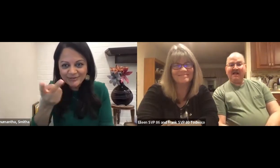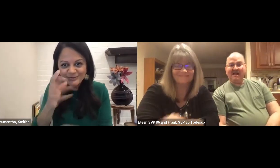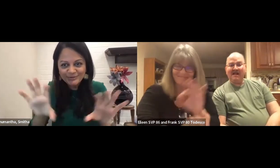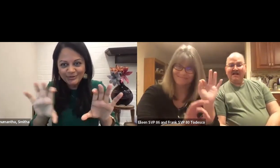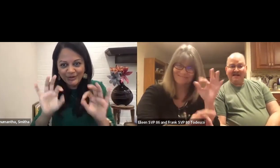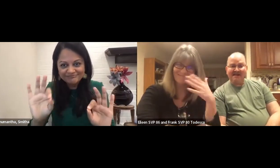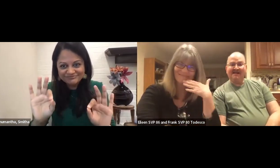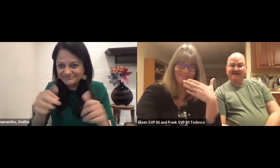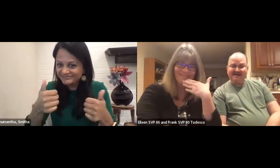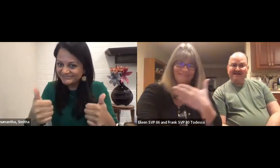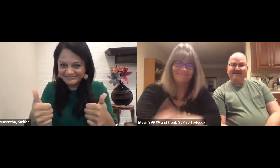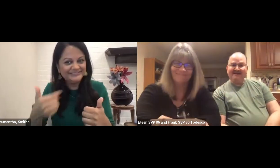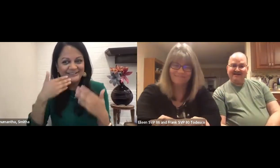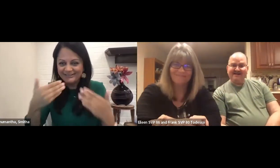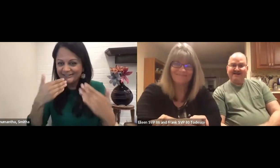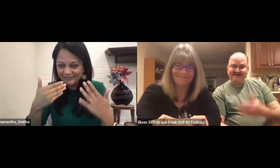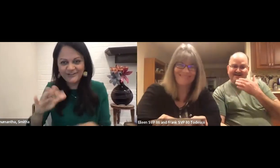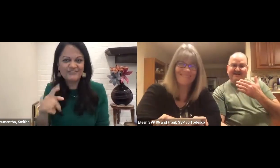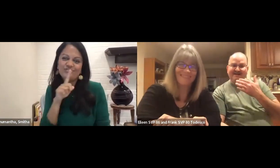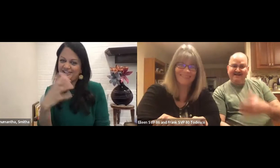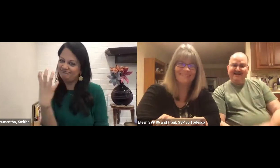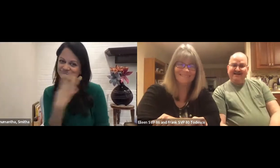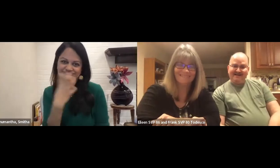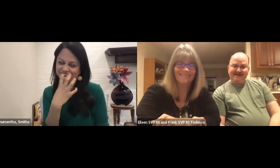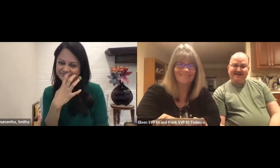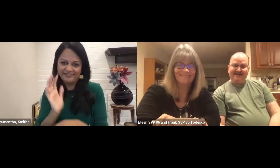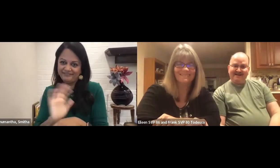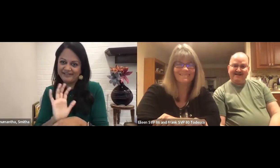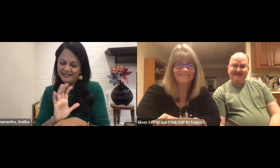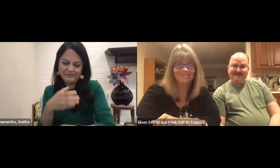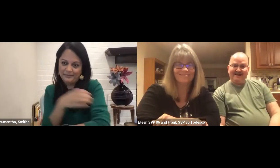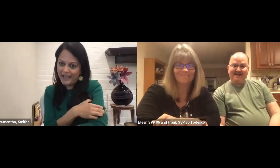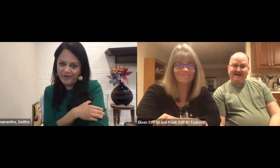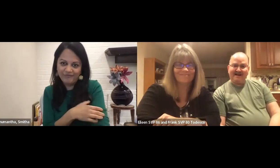How are you guys doing? All right. Great. Doing pretty well.